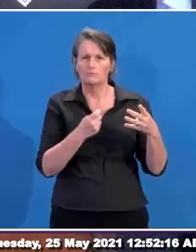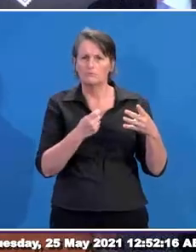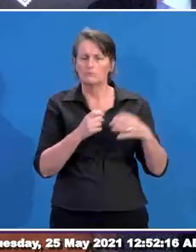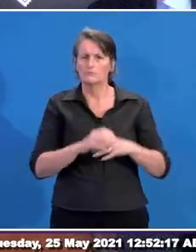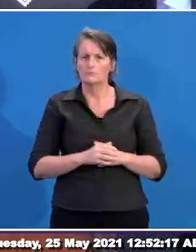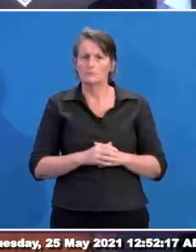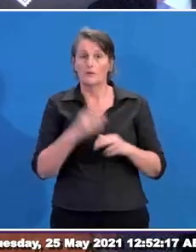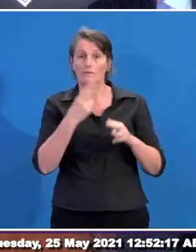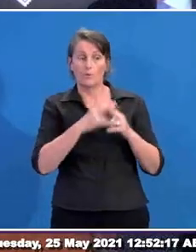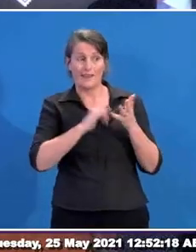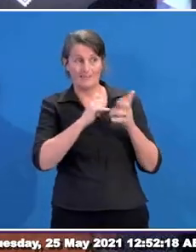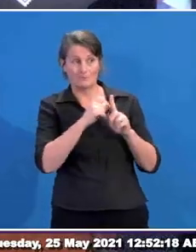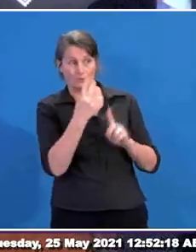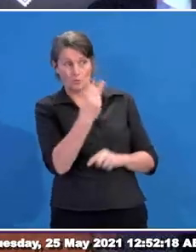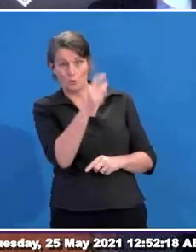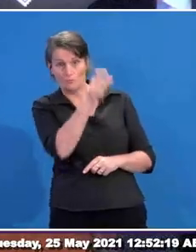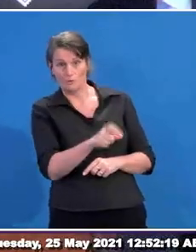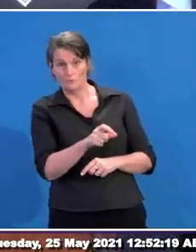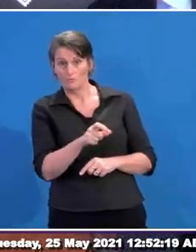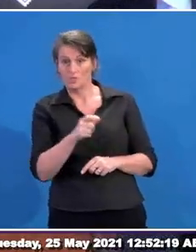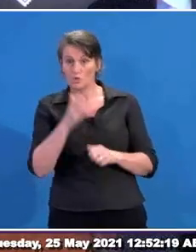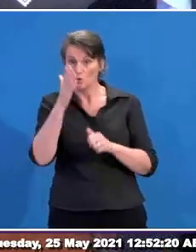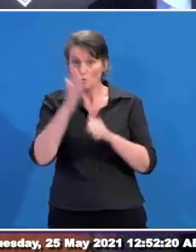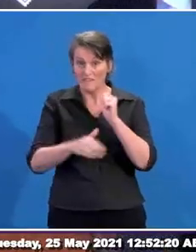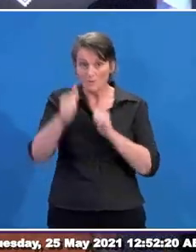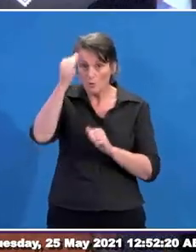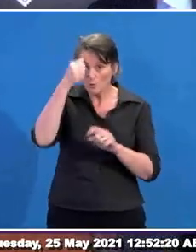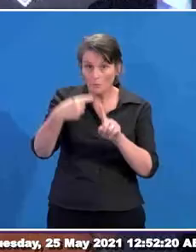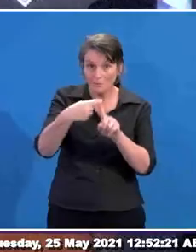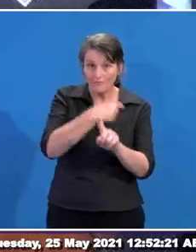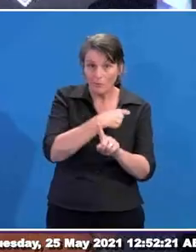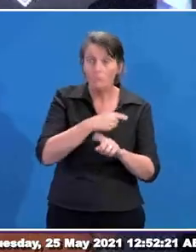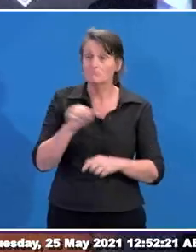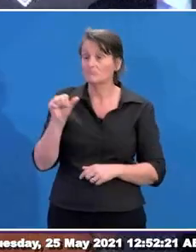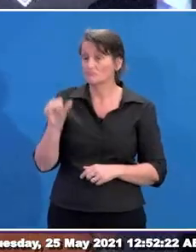of SP2 that you hadn't been told about before, is that right? No.